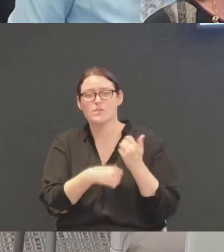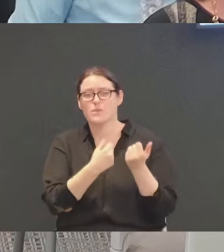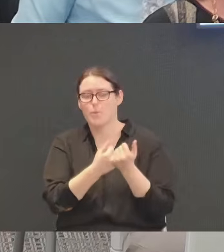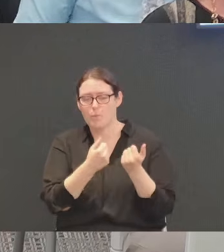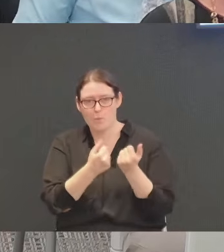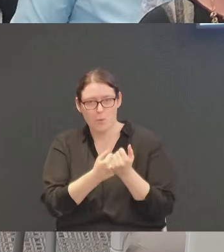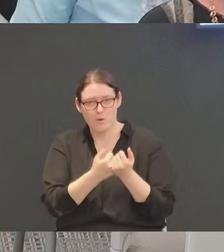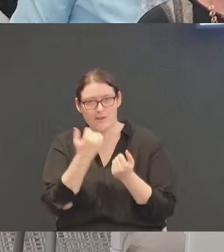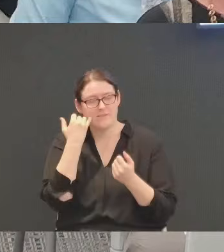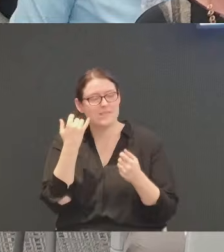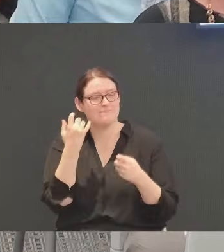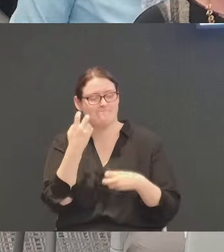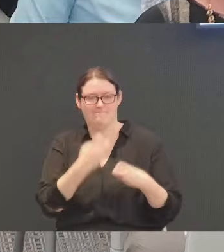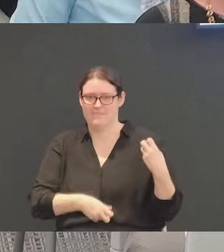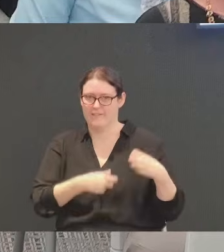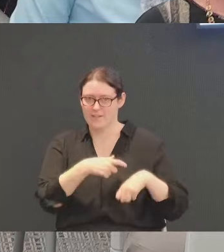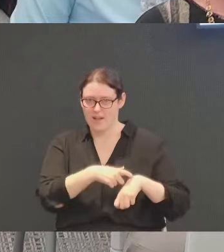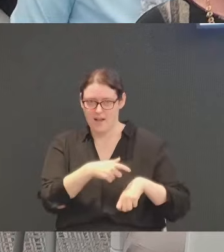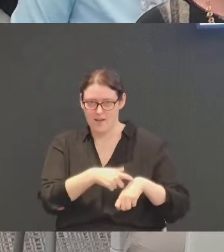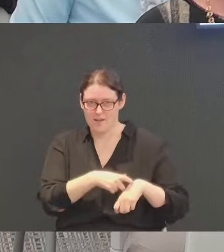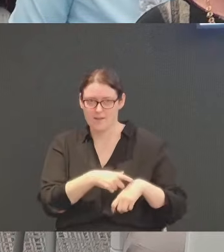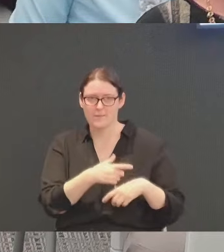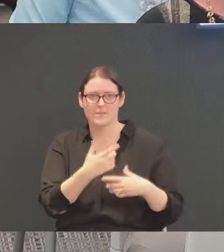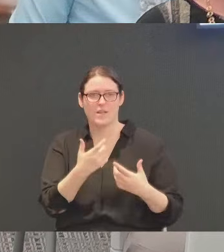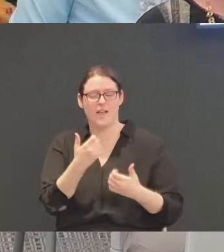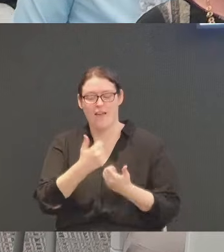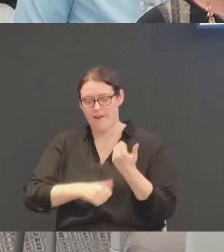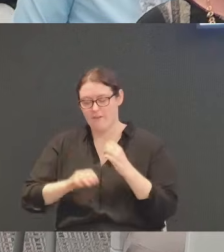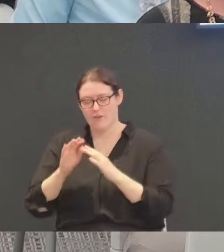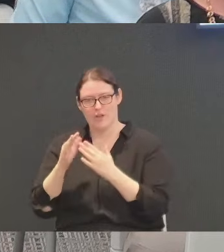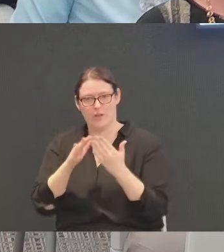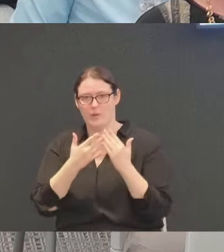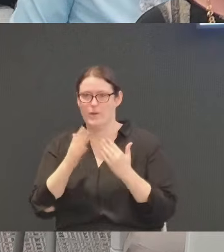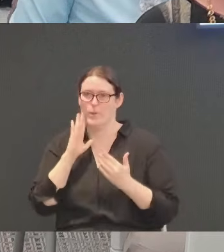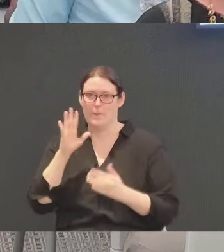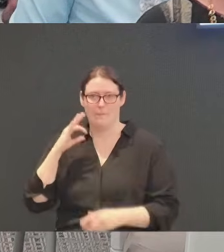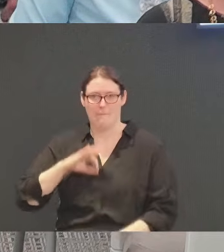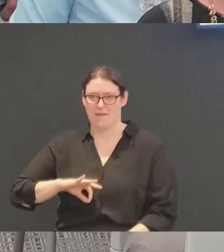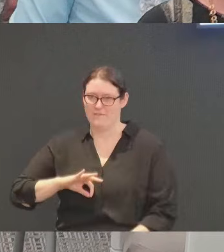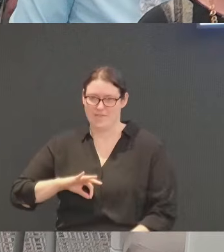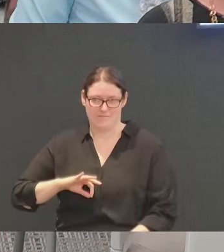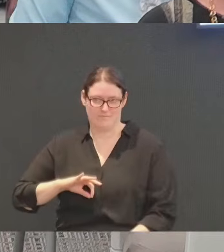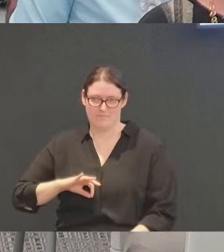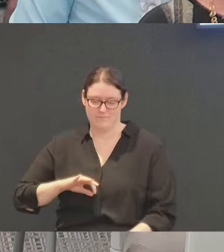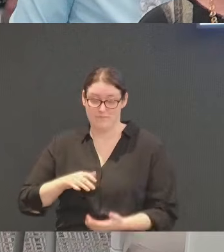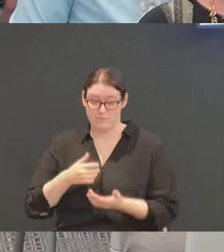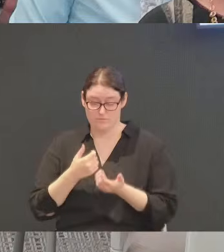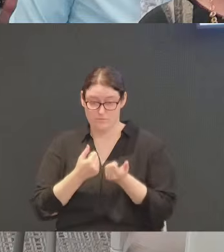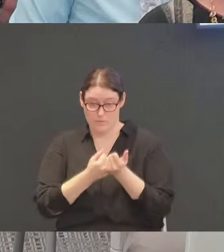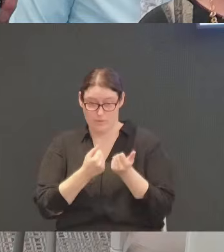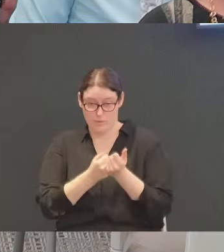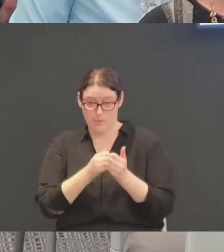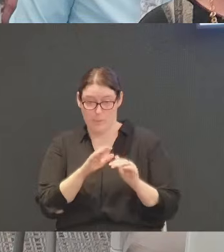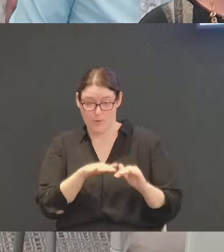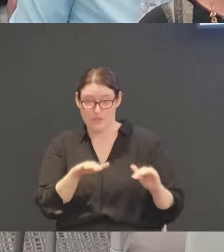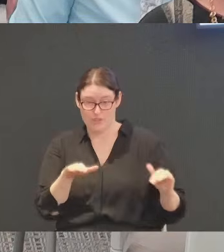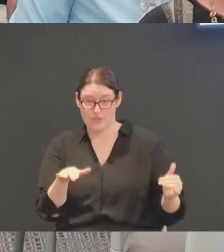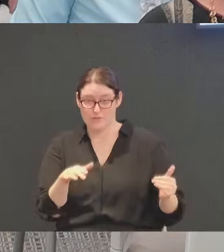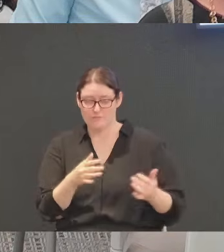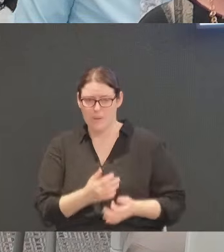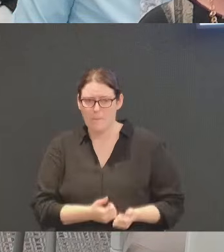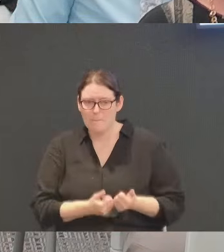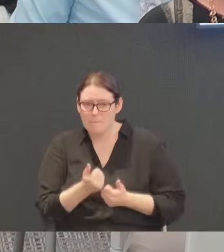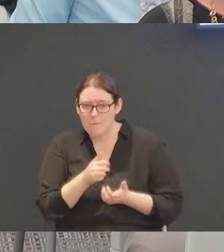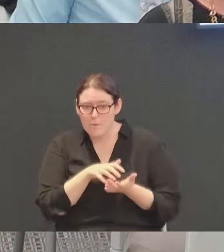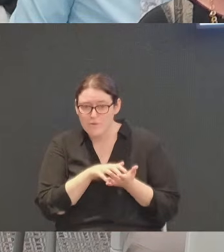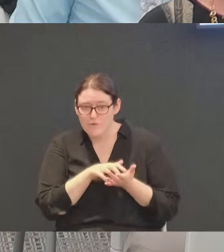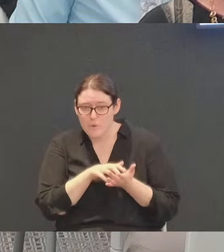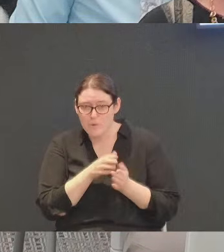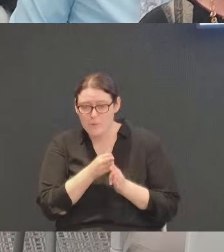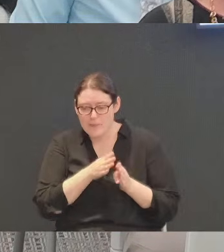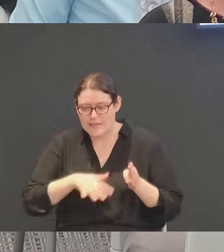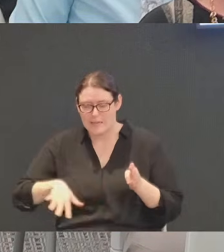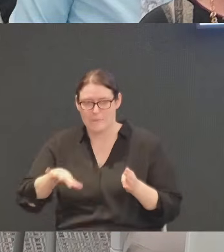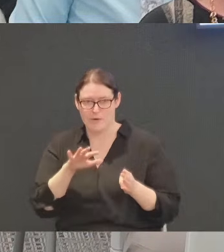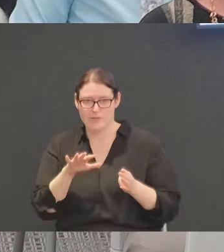difficult times. And every community benefits when we help our most vulnerable neighbors. As a foster